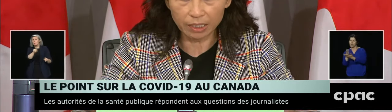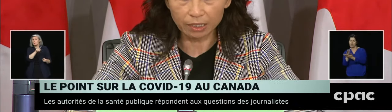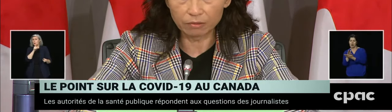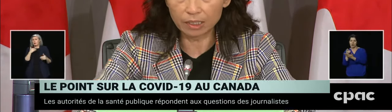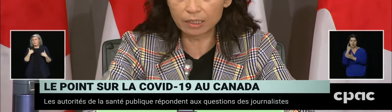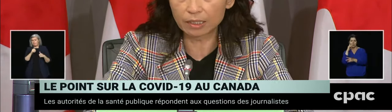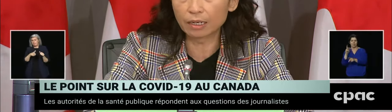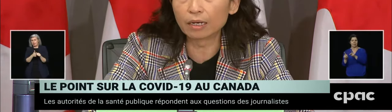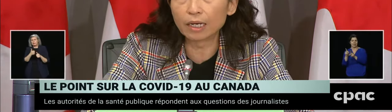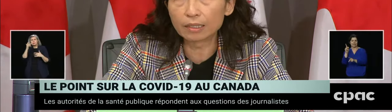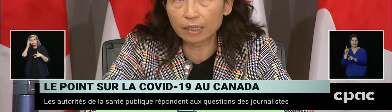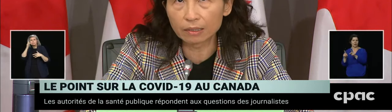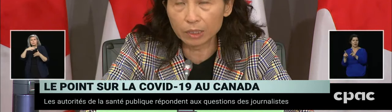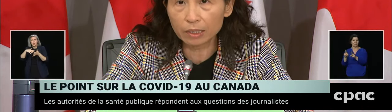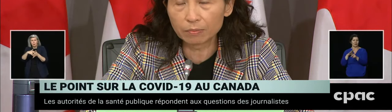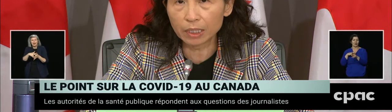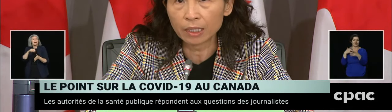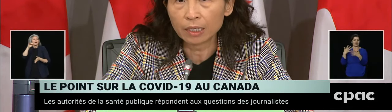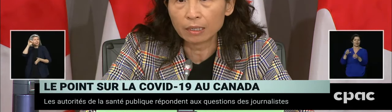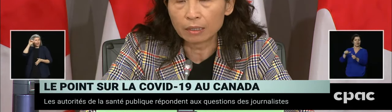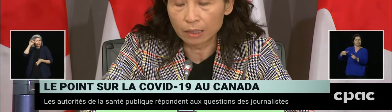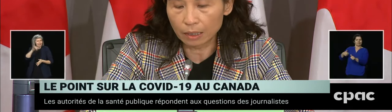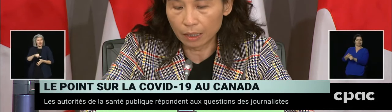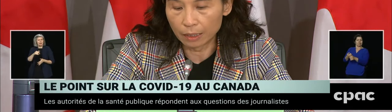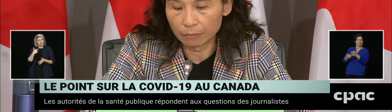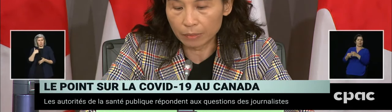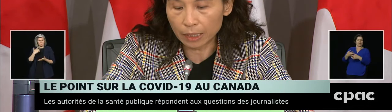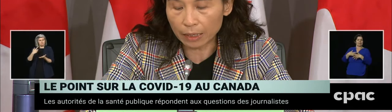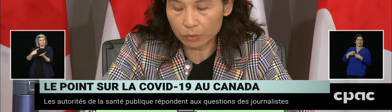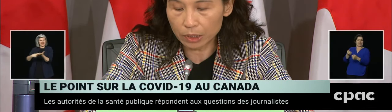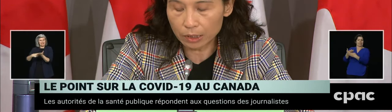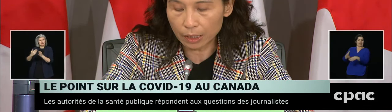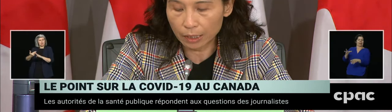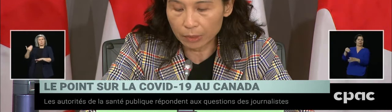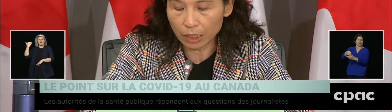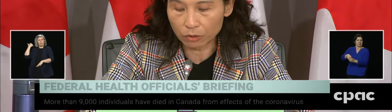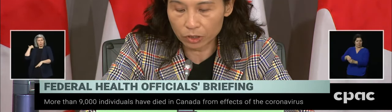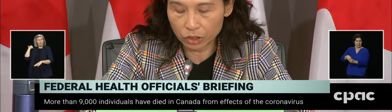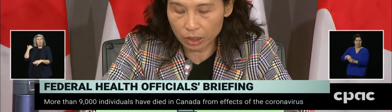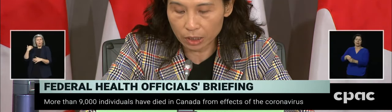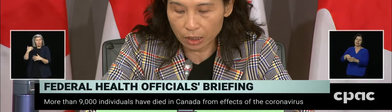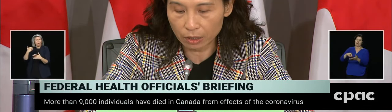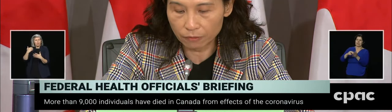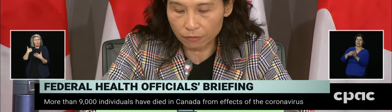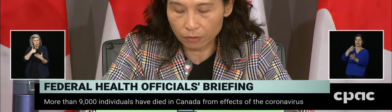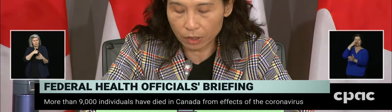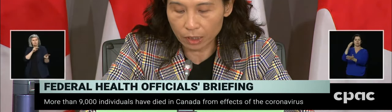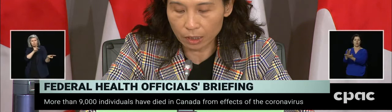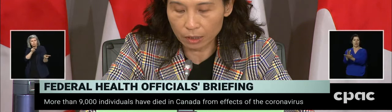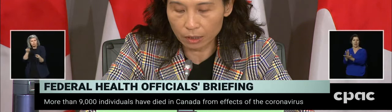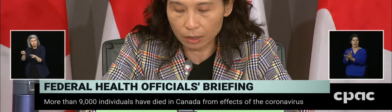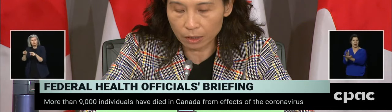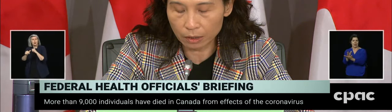FOR EXAMPLE. I THINK THAT'S A VERY SHORT